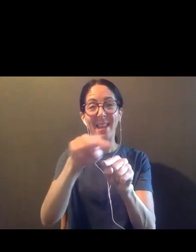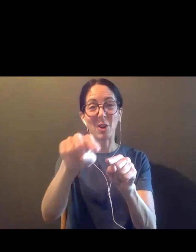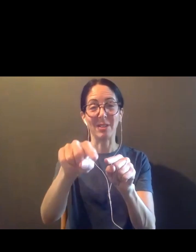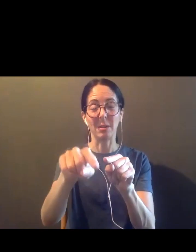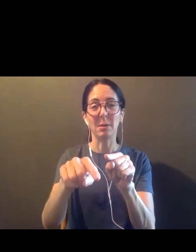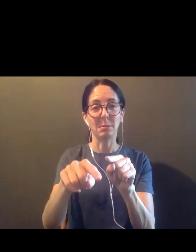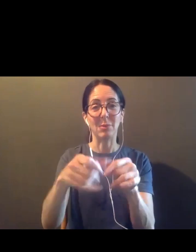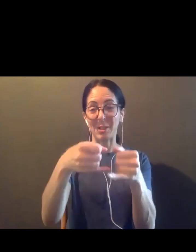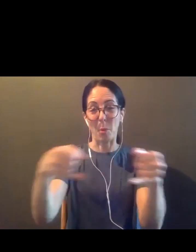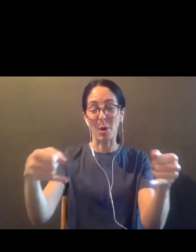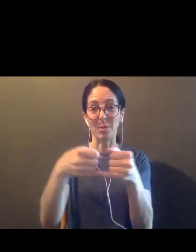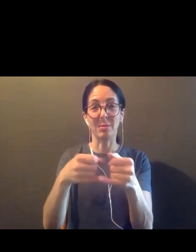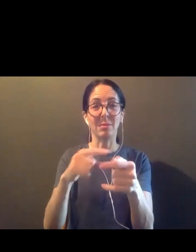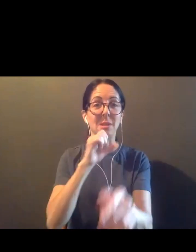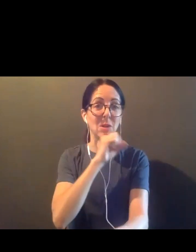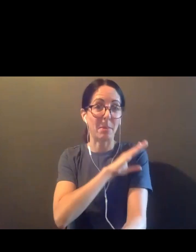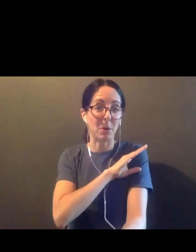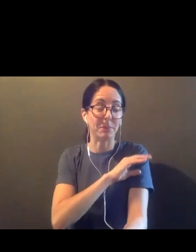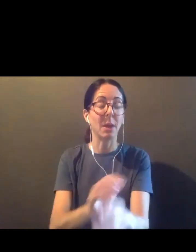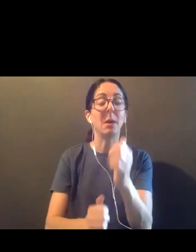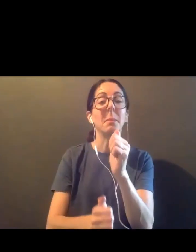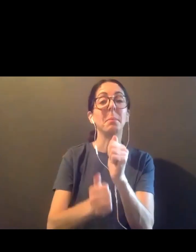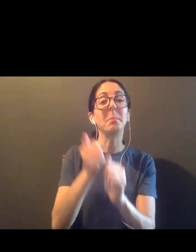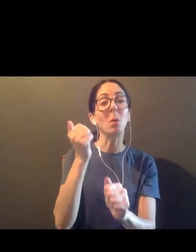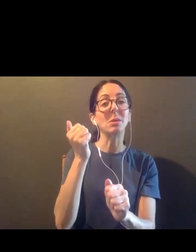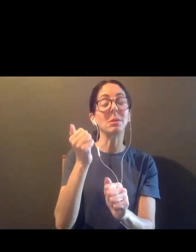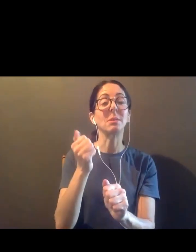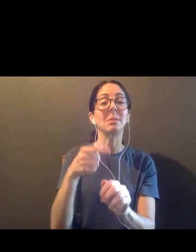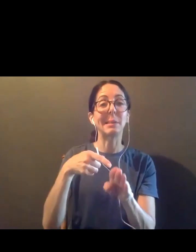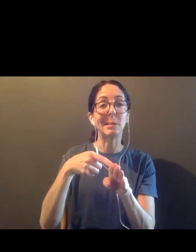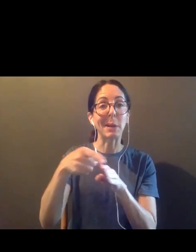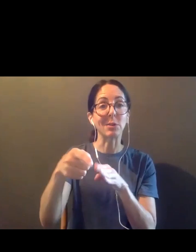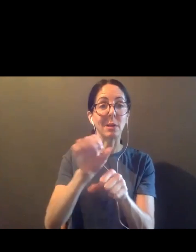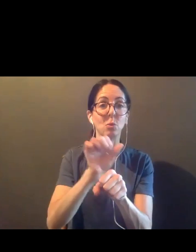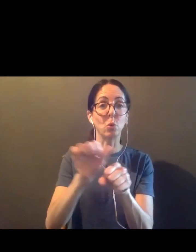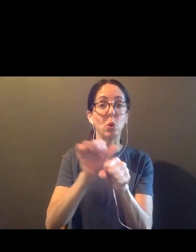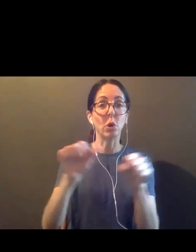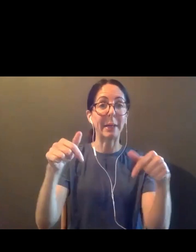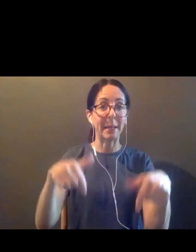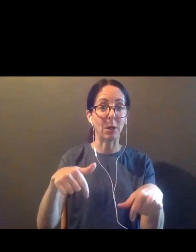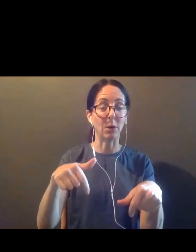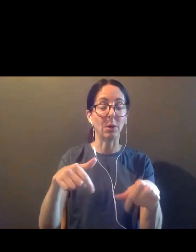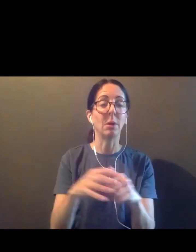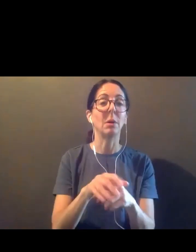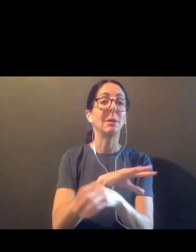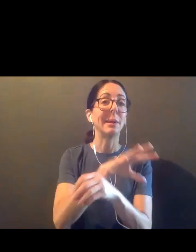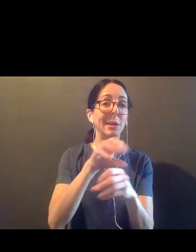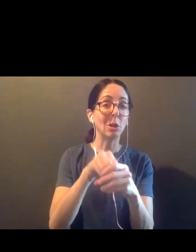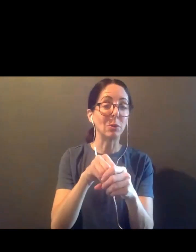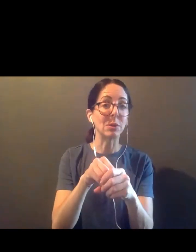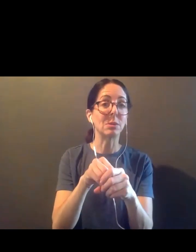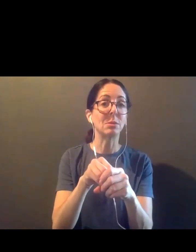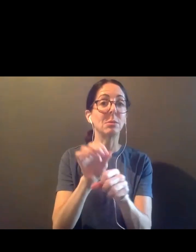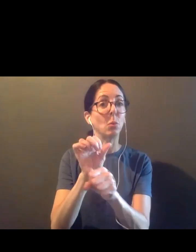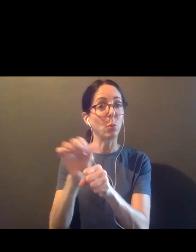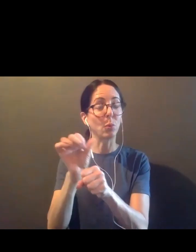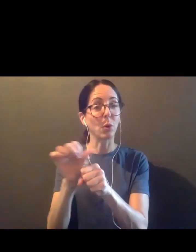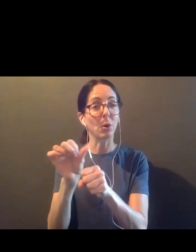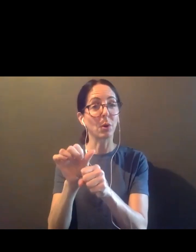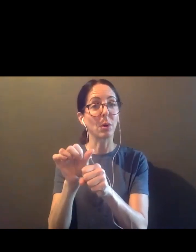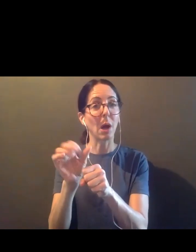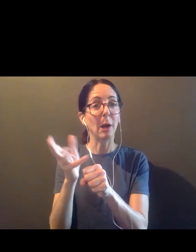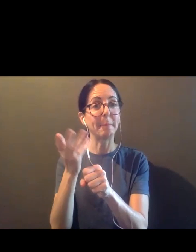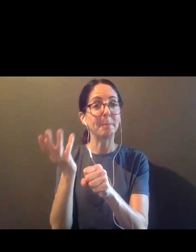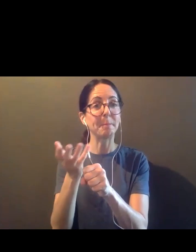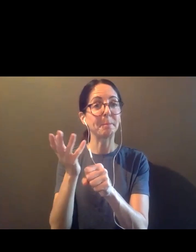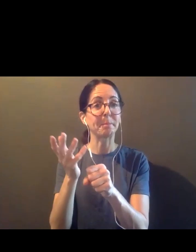Majority of some of our specialized work which covers the work that we do from newborn kids